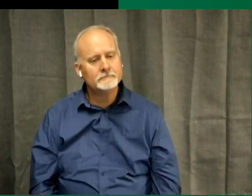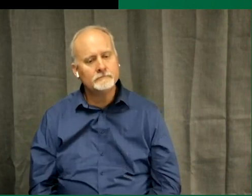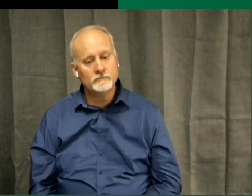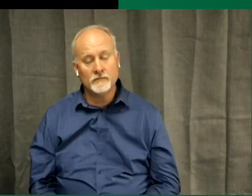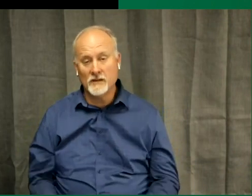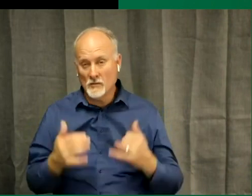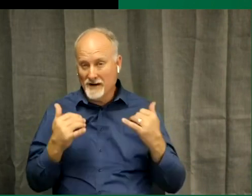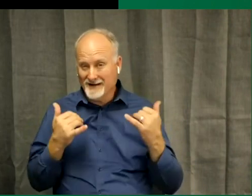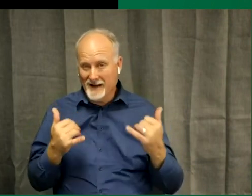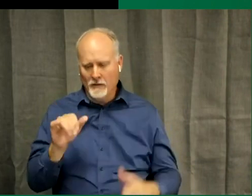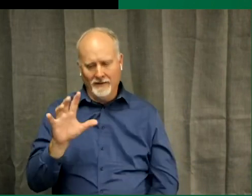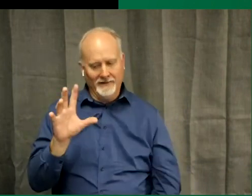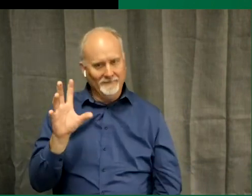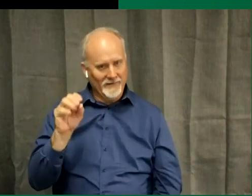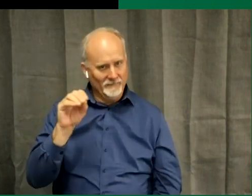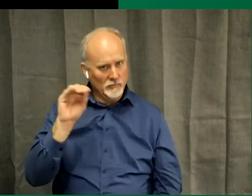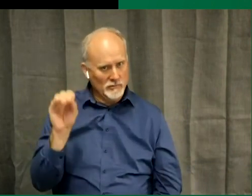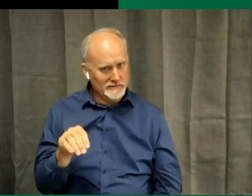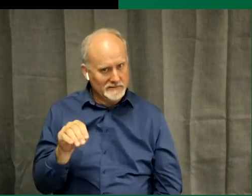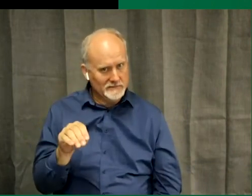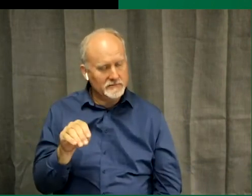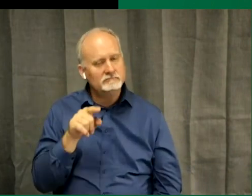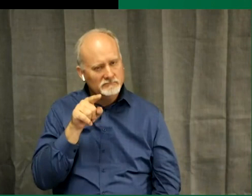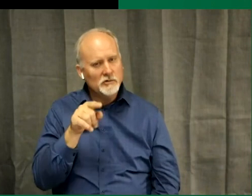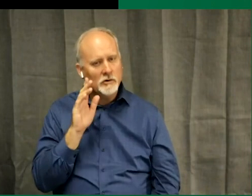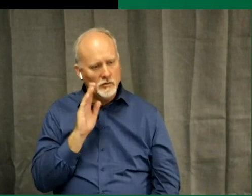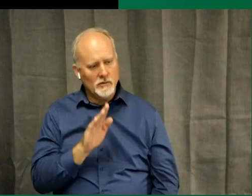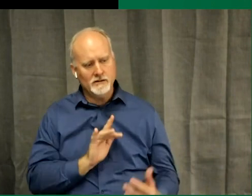there's a 50 chance as we just mentioned that you'll come in contact with a covid positive